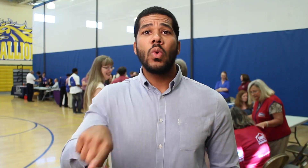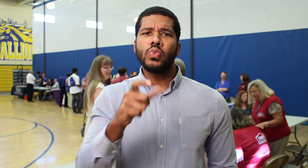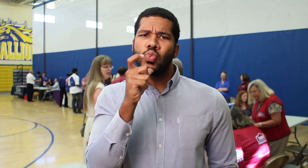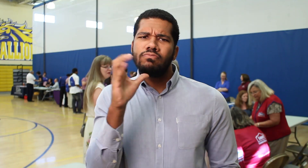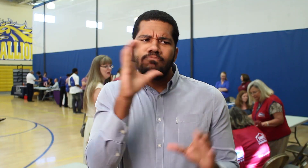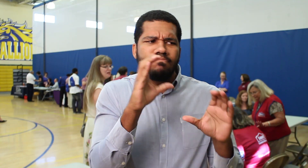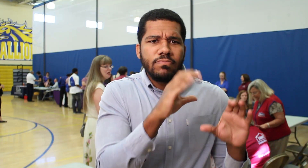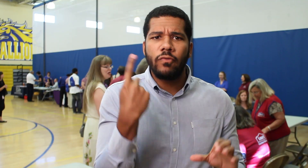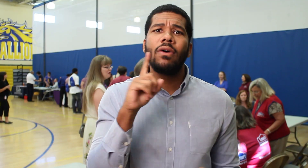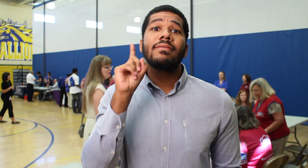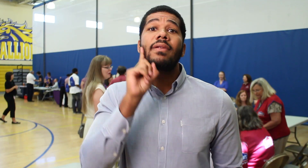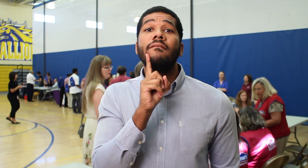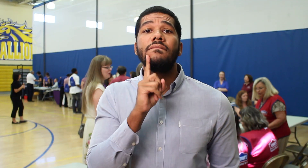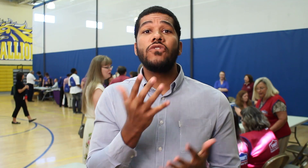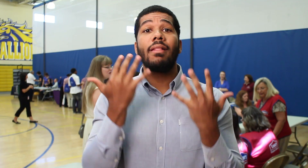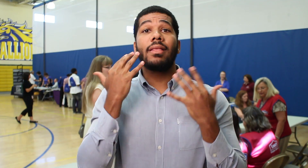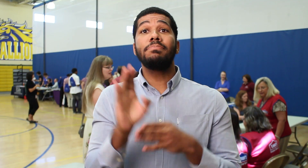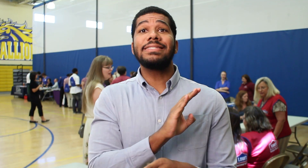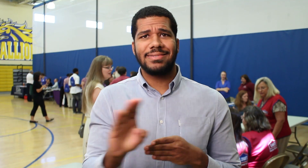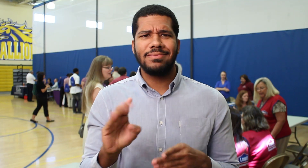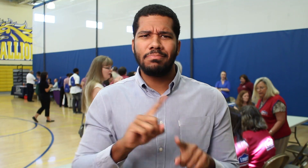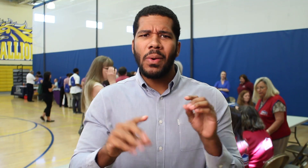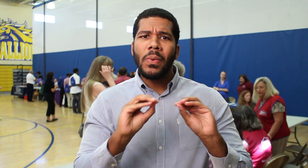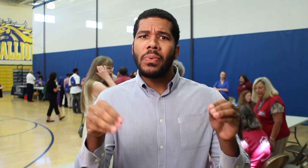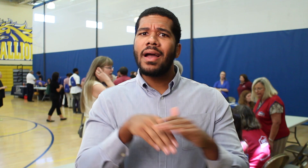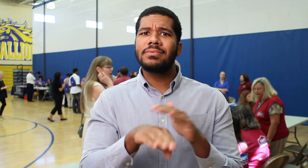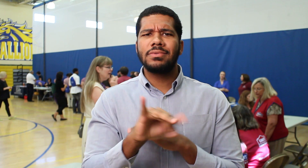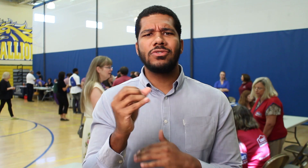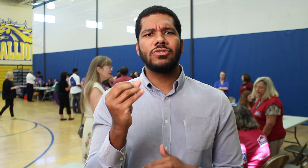For those of you looking for deaf friendly businesses but don't have access to these